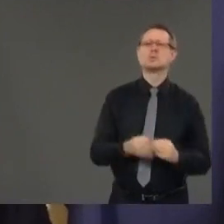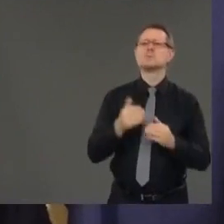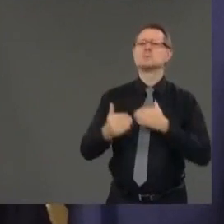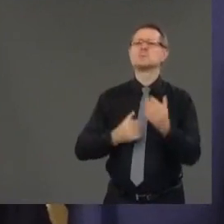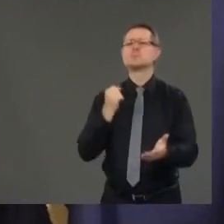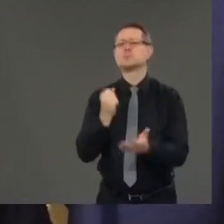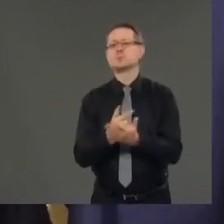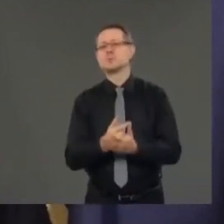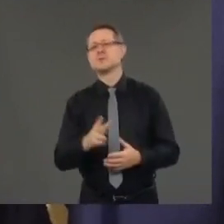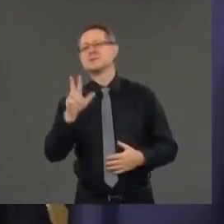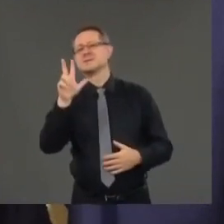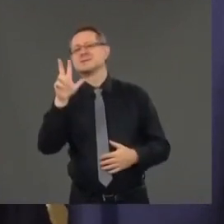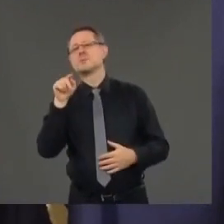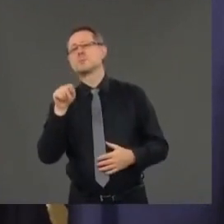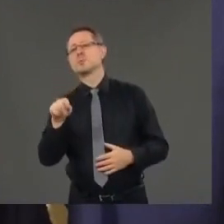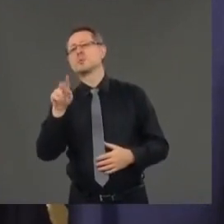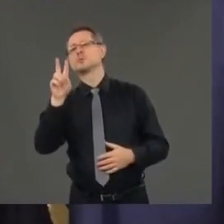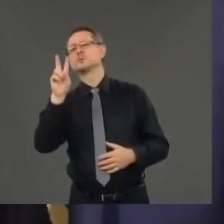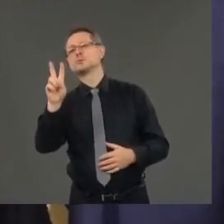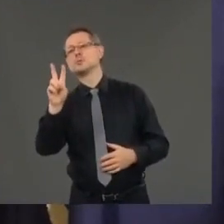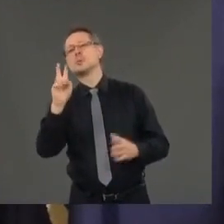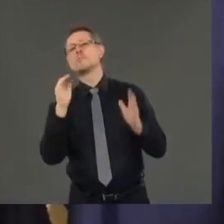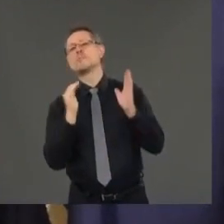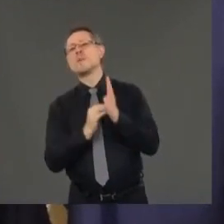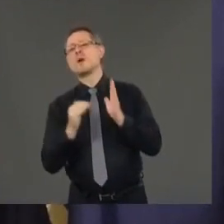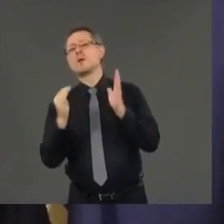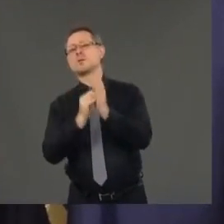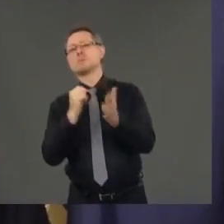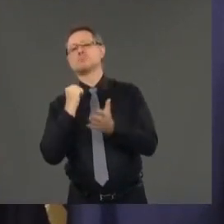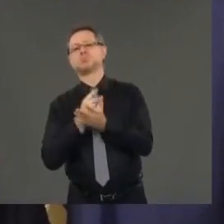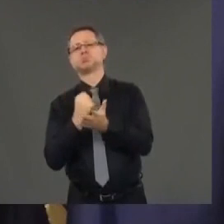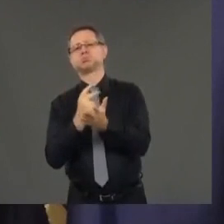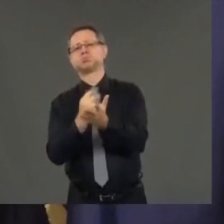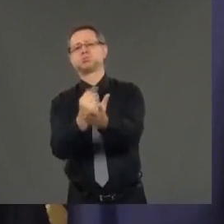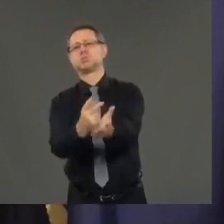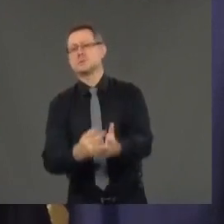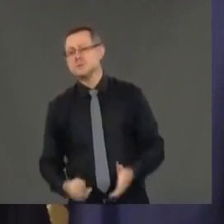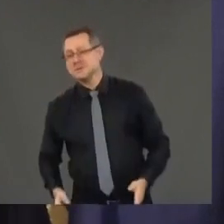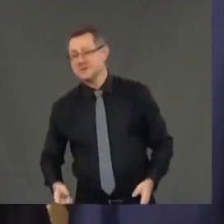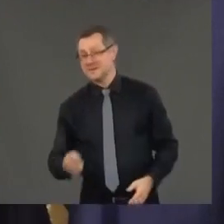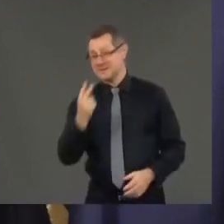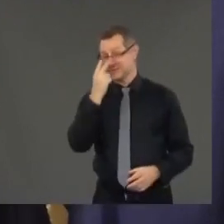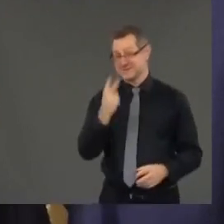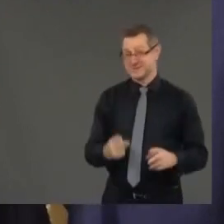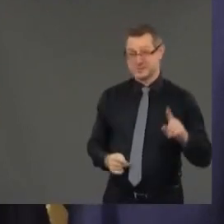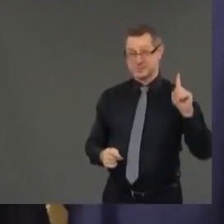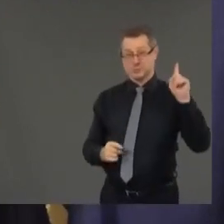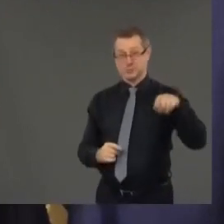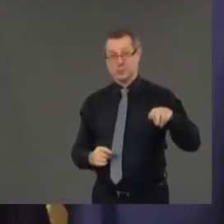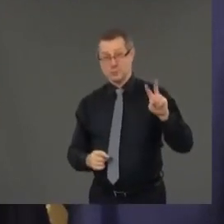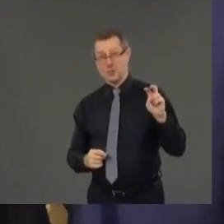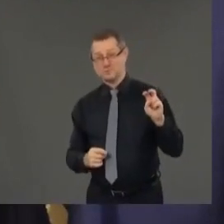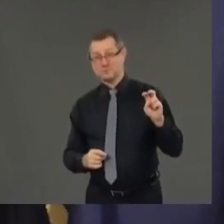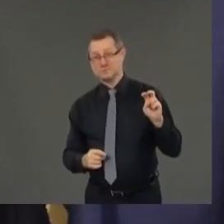1,200 OLDER THAN THREE WEEKS.